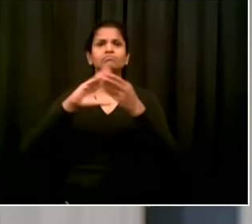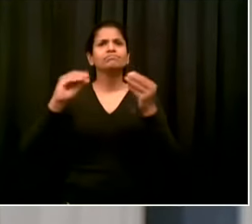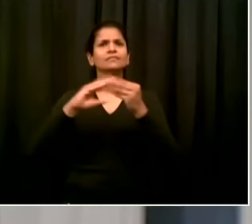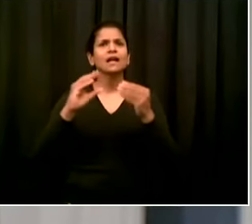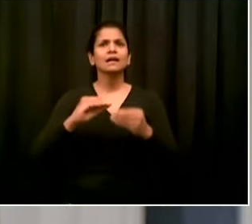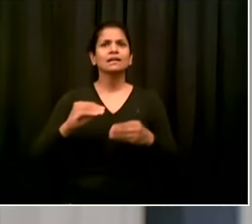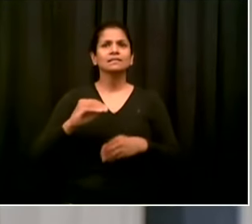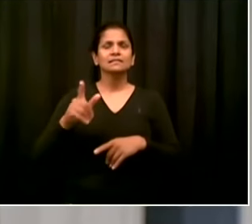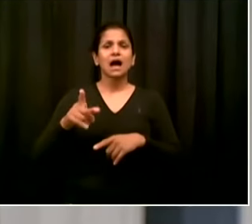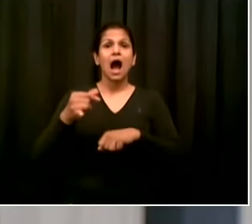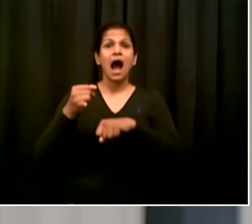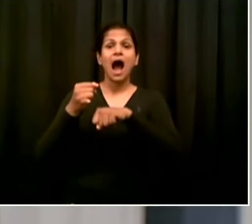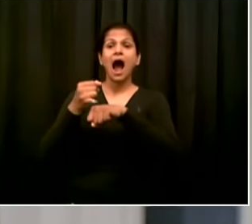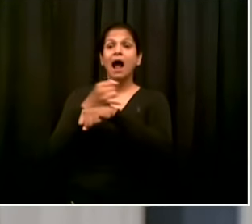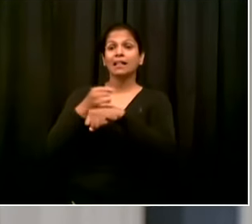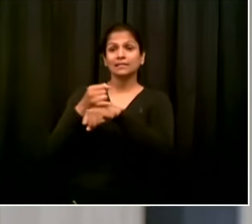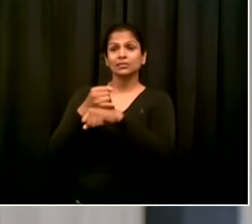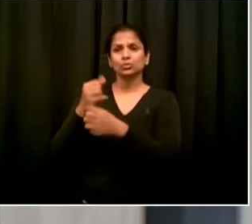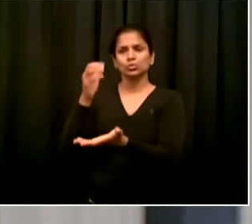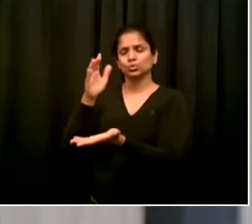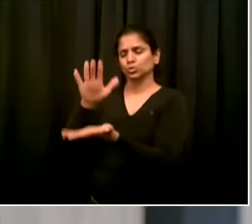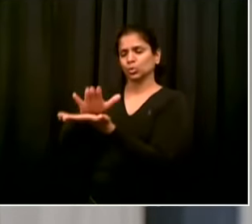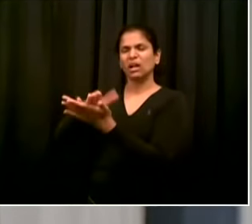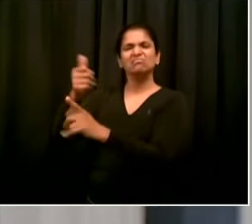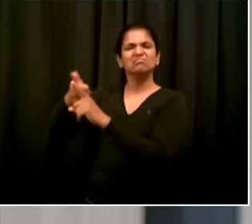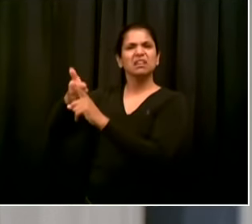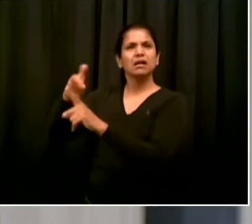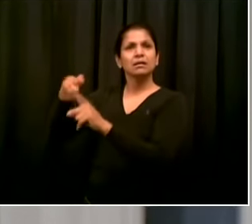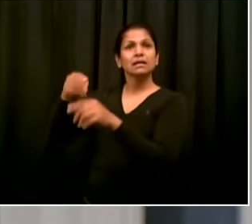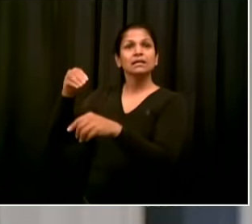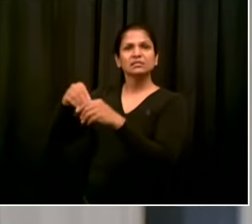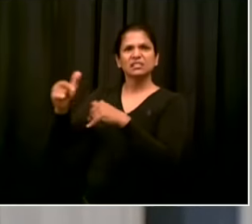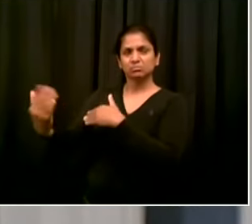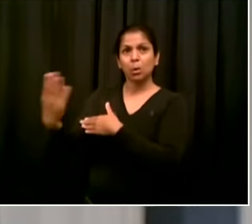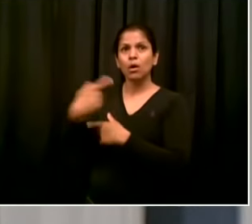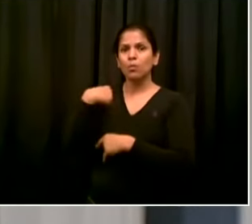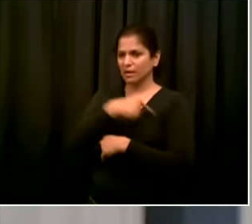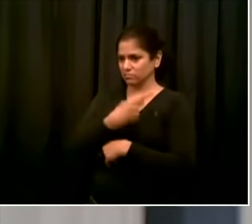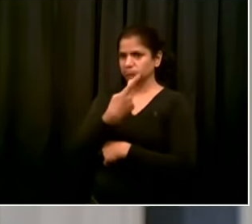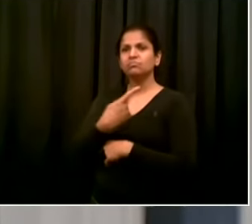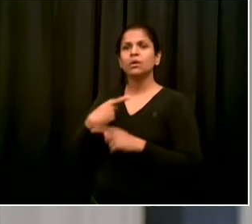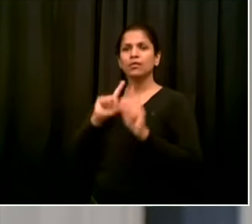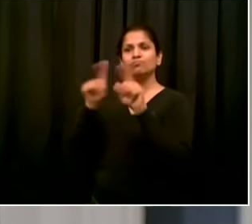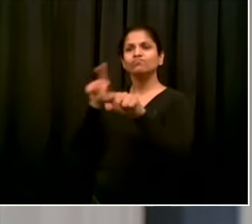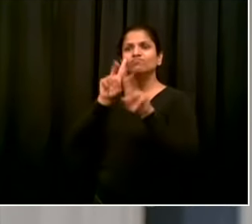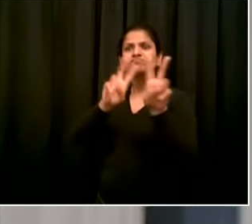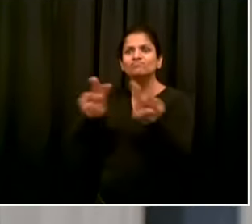STAFF AND THE ACADEMIC COMPETENCE WE STRIFE FOR. WARE E LLA NHADS ON DECK TO SERVE OUR STUDENT, S